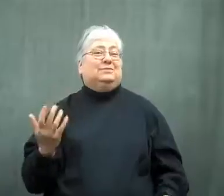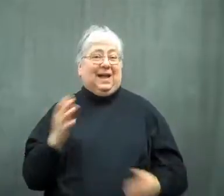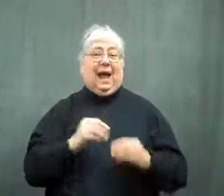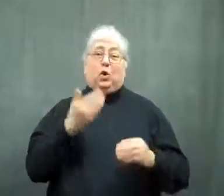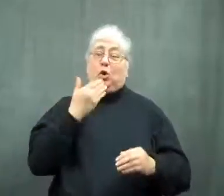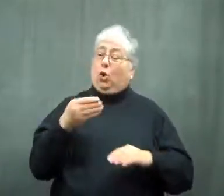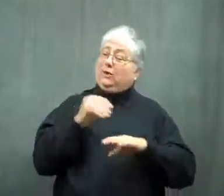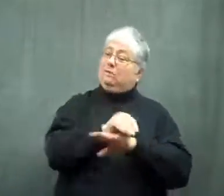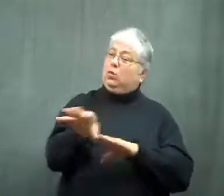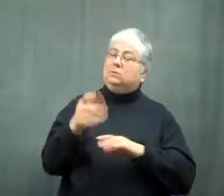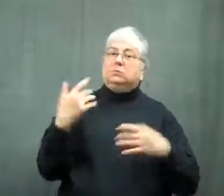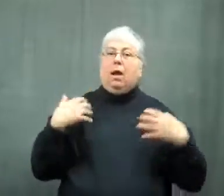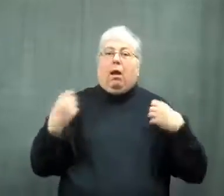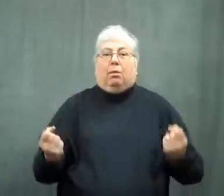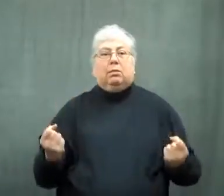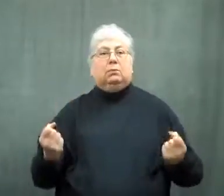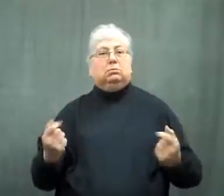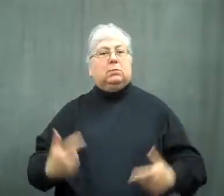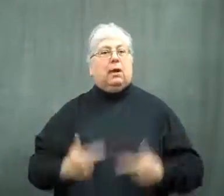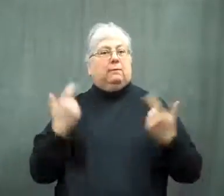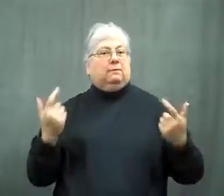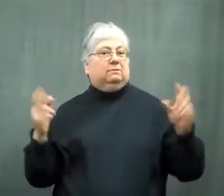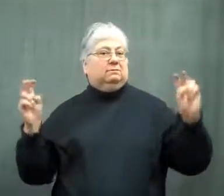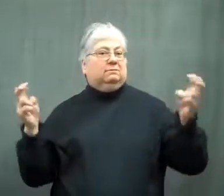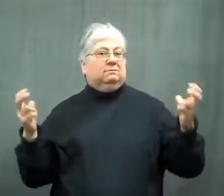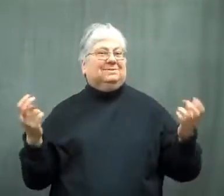They also want them to be a good influence for healthy living.